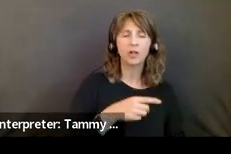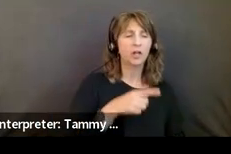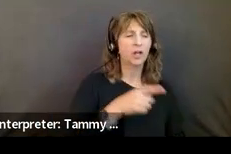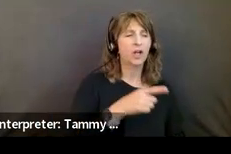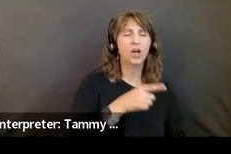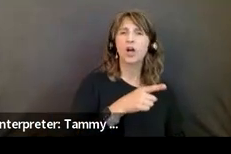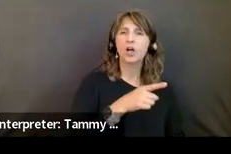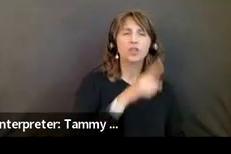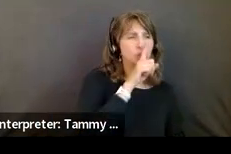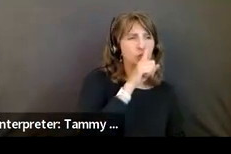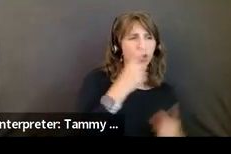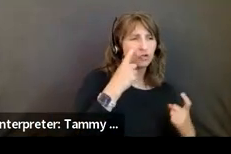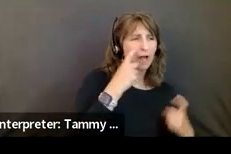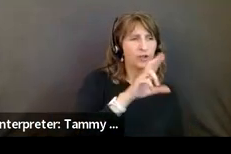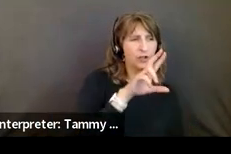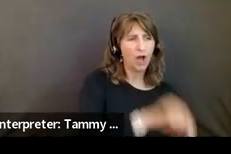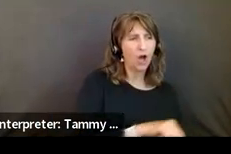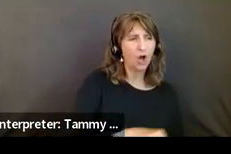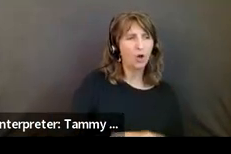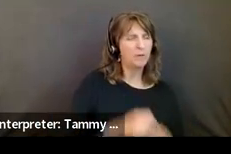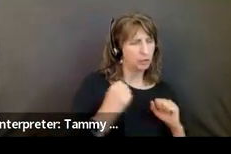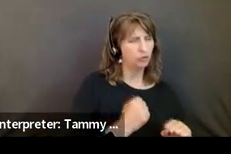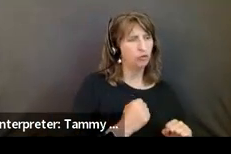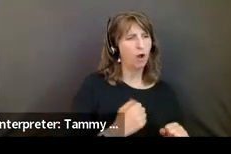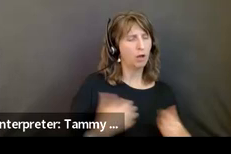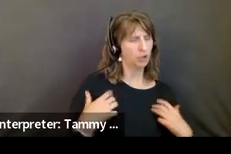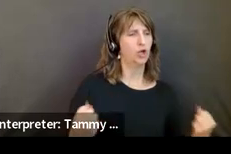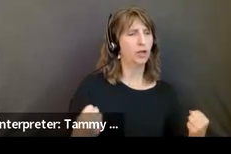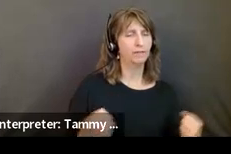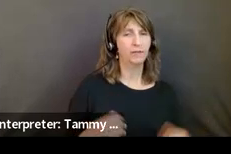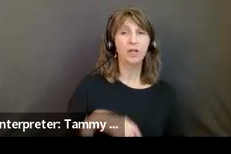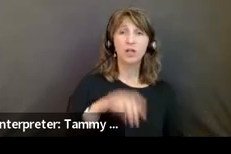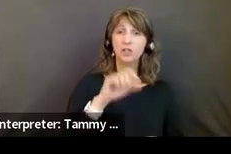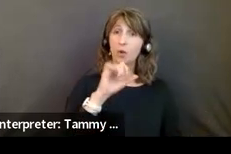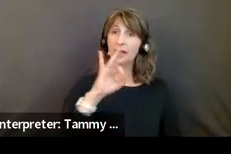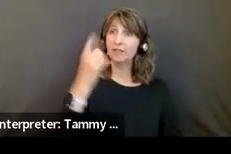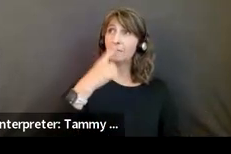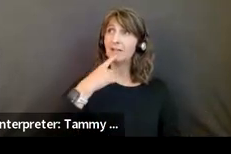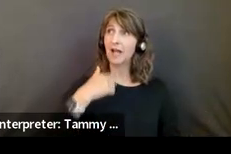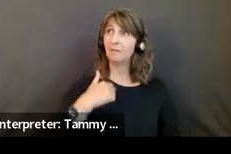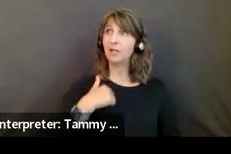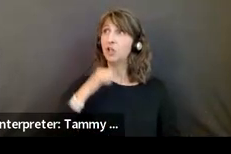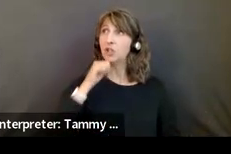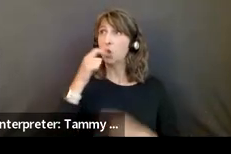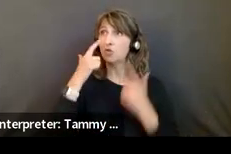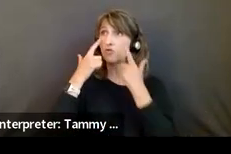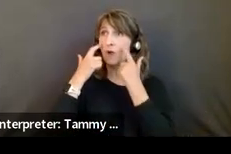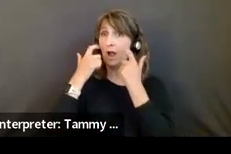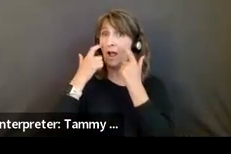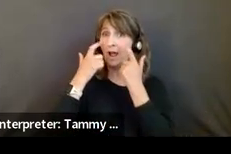So if I'm being told to not cry, but in the inside I'm crying, it has to come out a certain way.